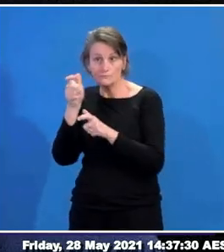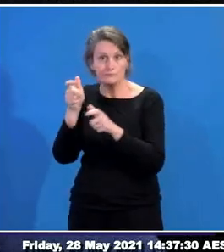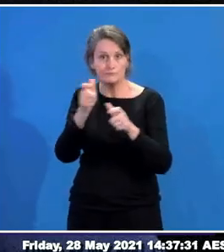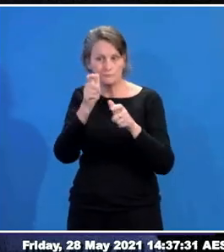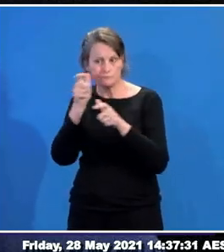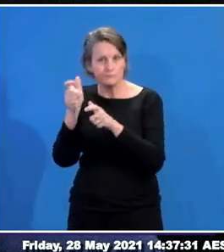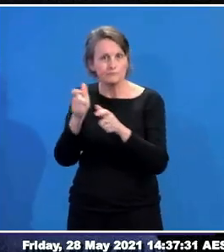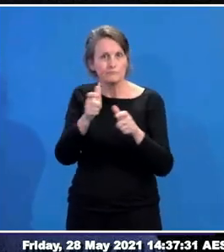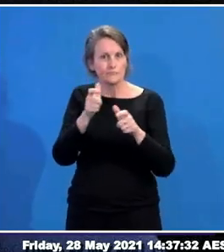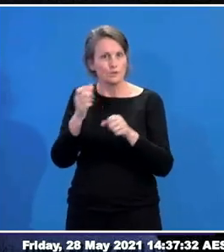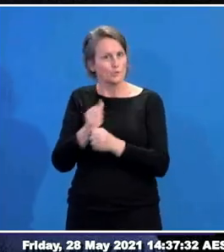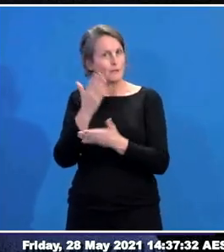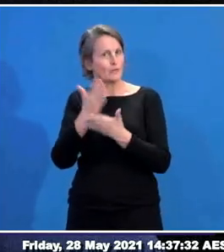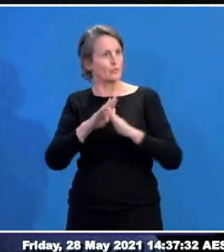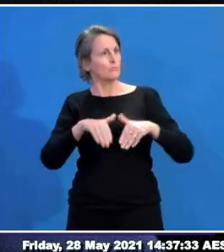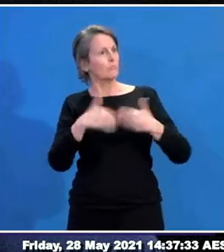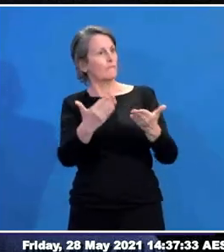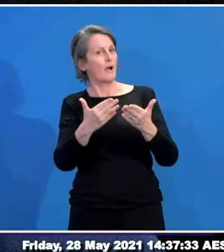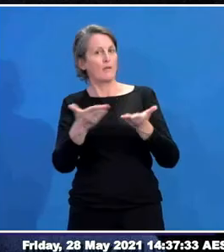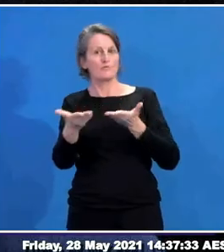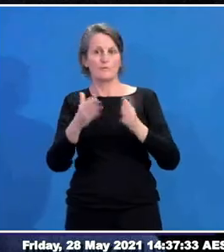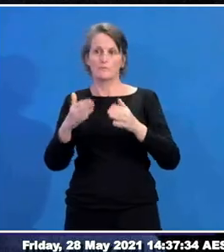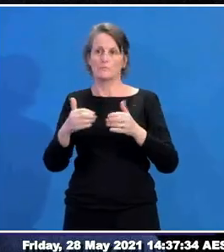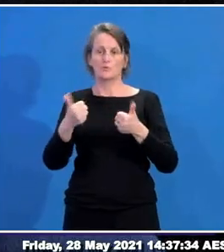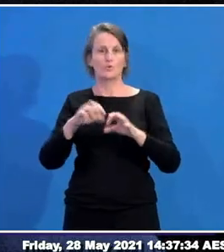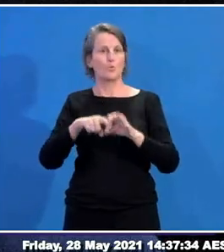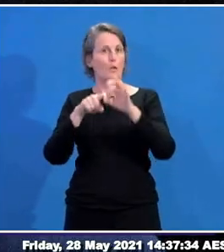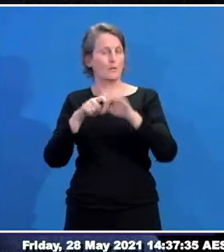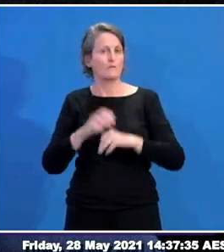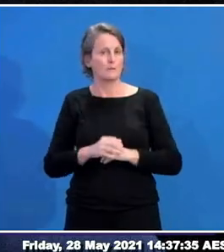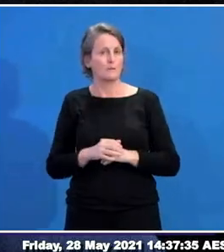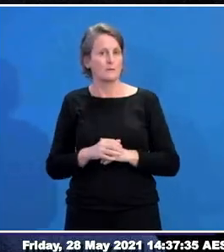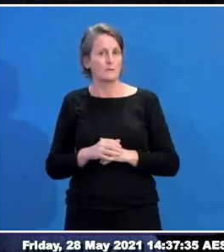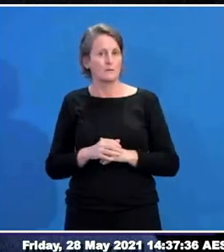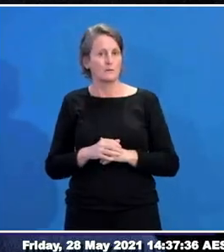quality indicators around the sorts of things that auditors look for, so there